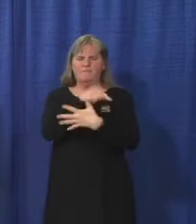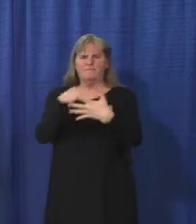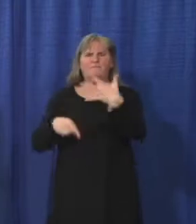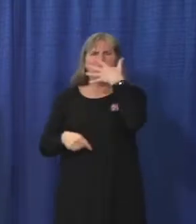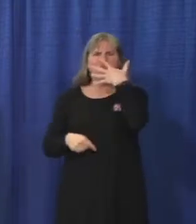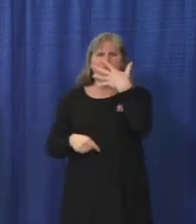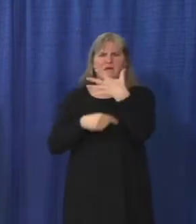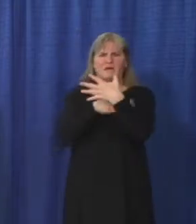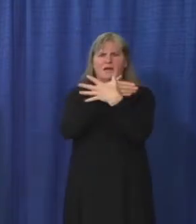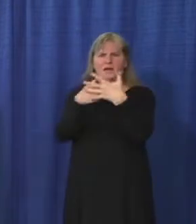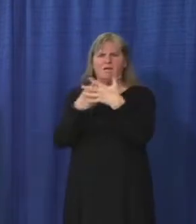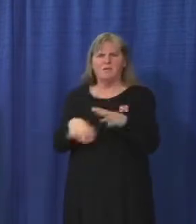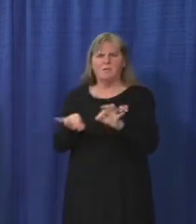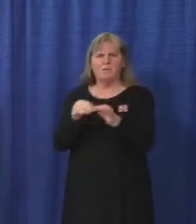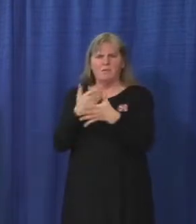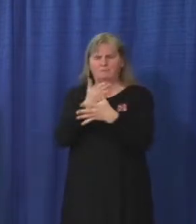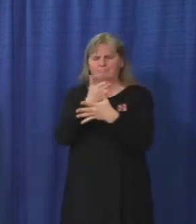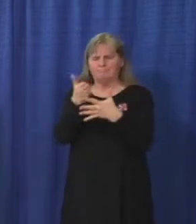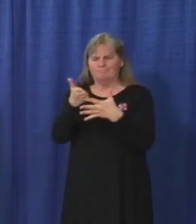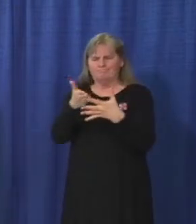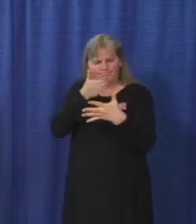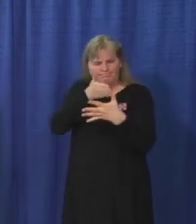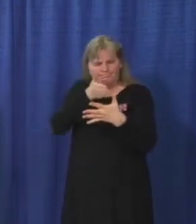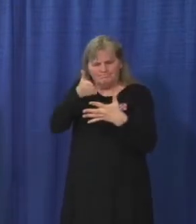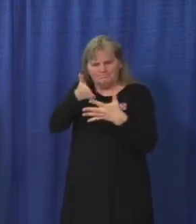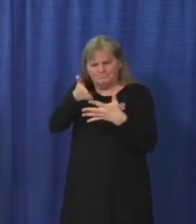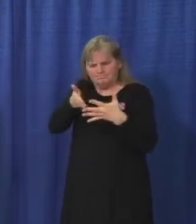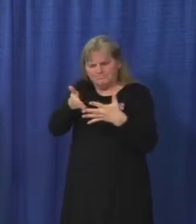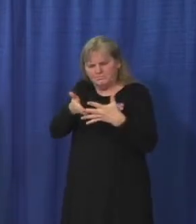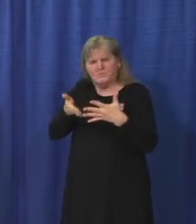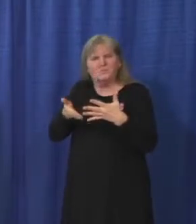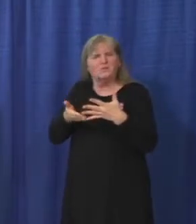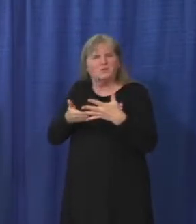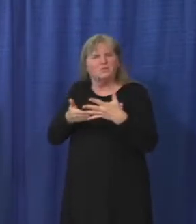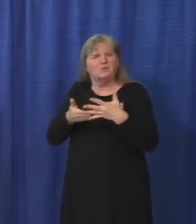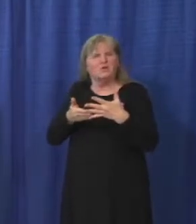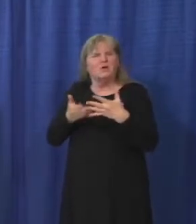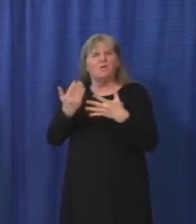efforts to ensure Yukon's economy rebounds with the response of this and